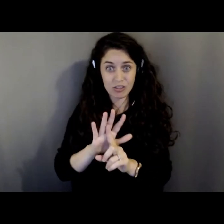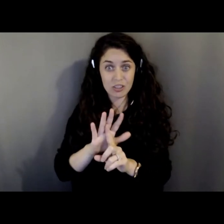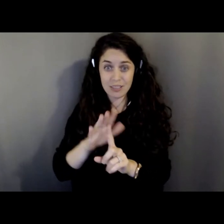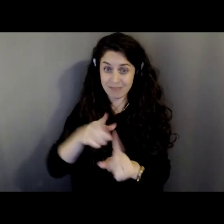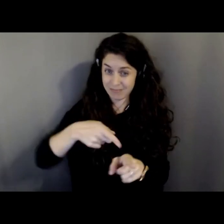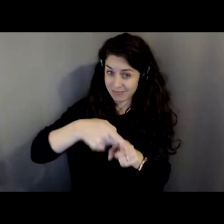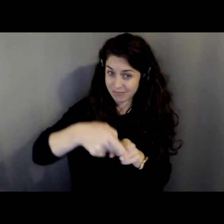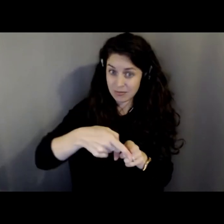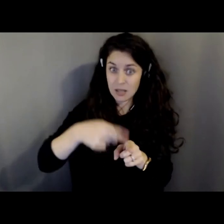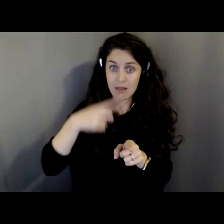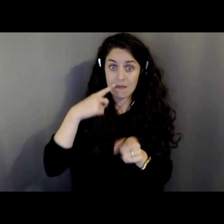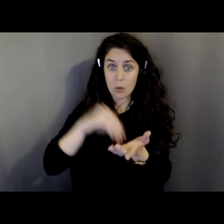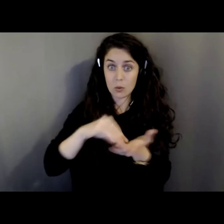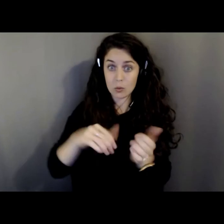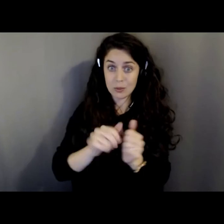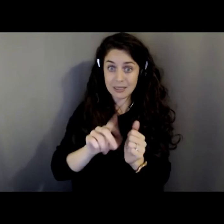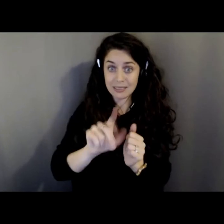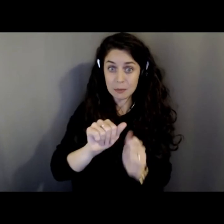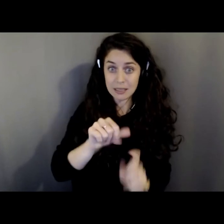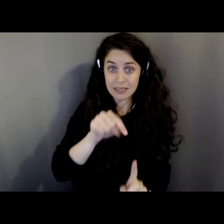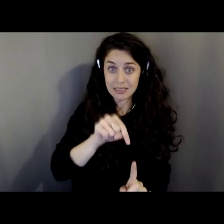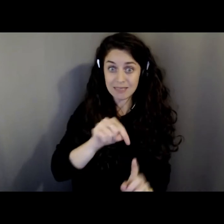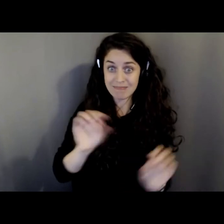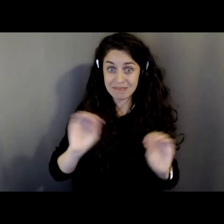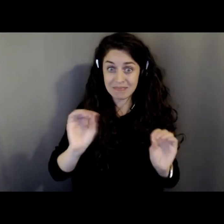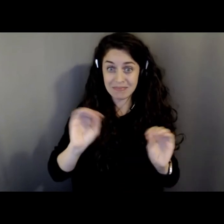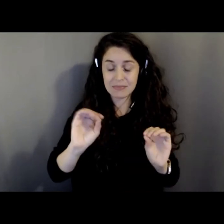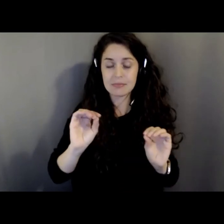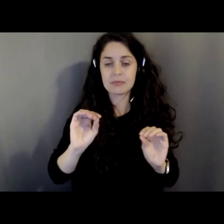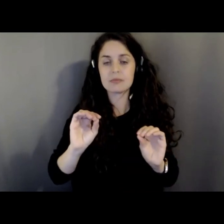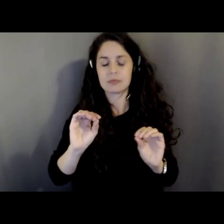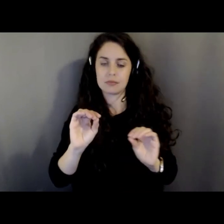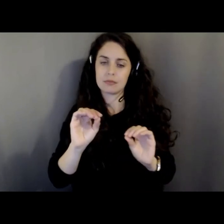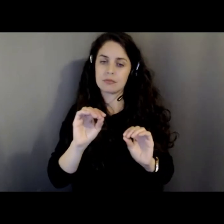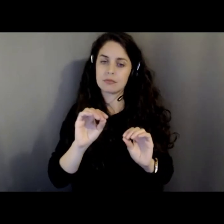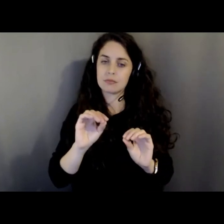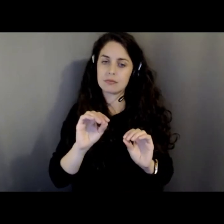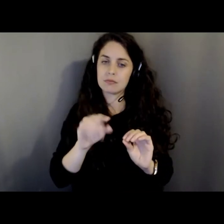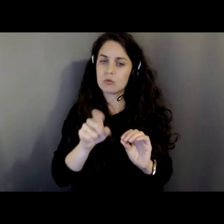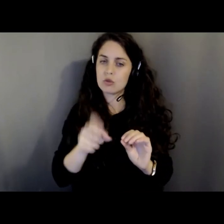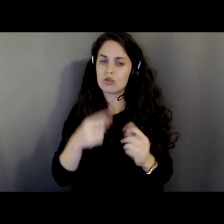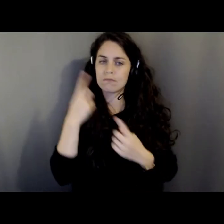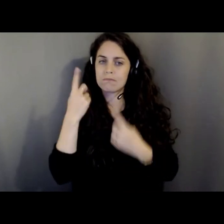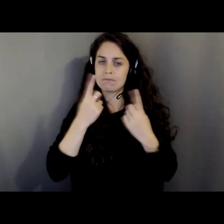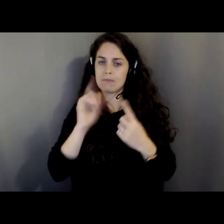for students with disabilities, to really consider that. We have seen huge benefits